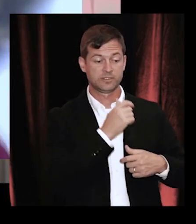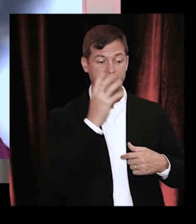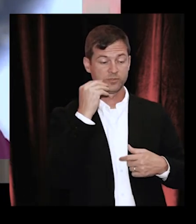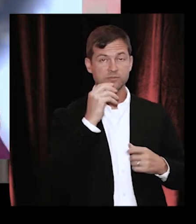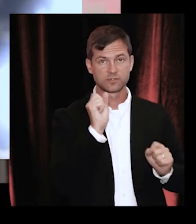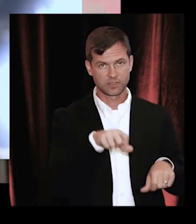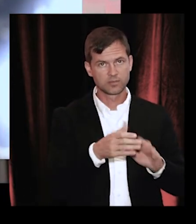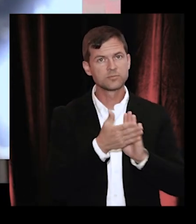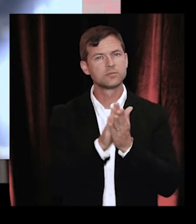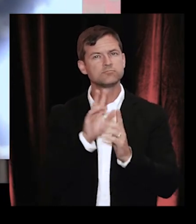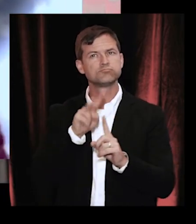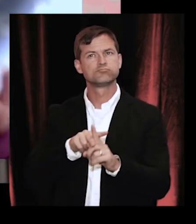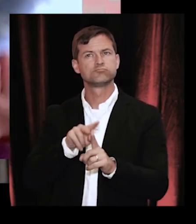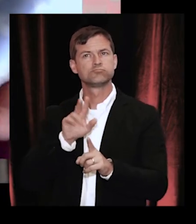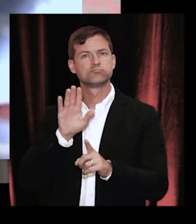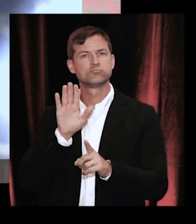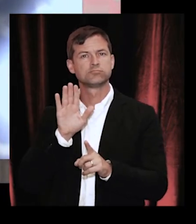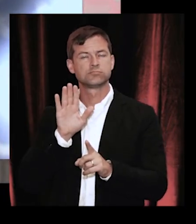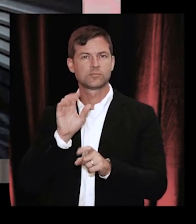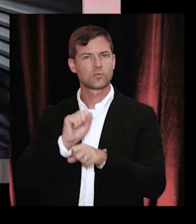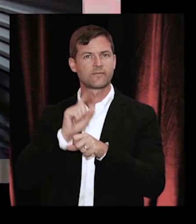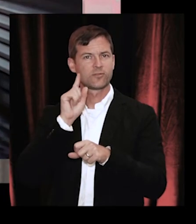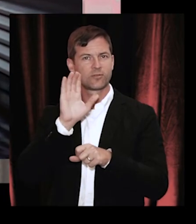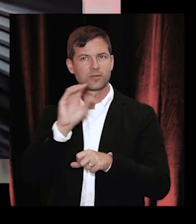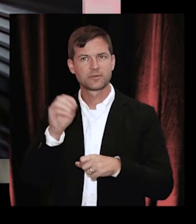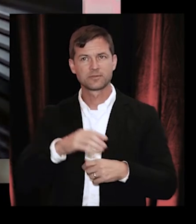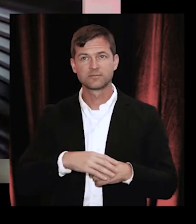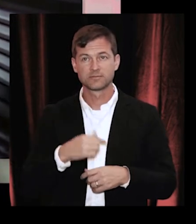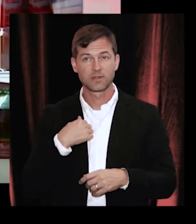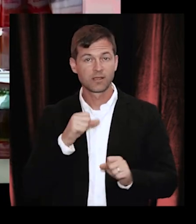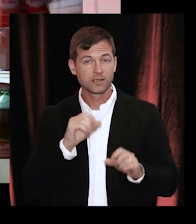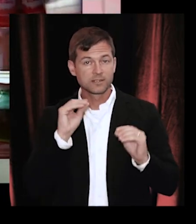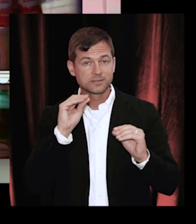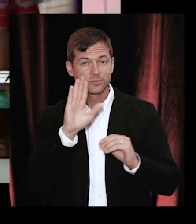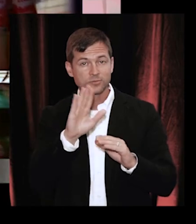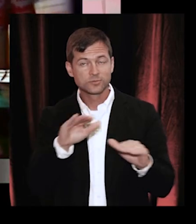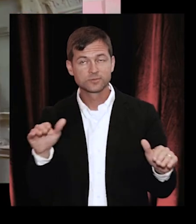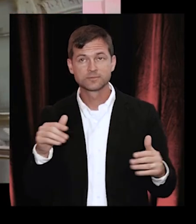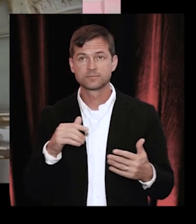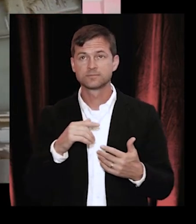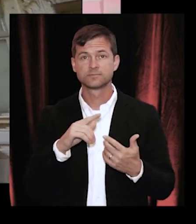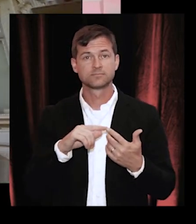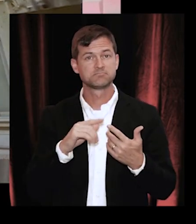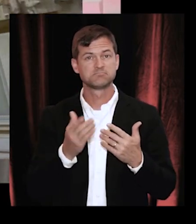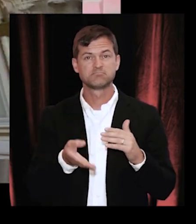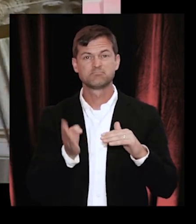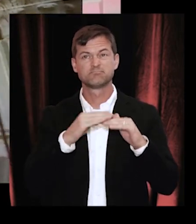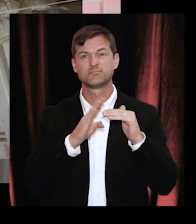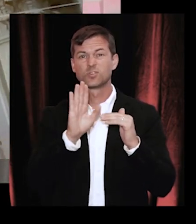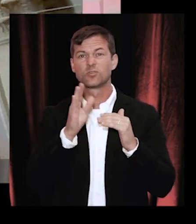I can teach your children. I can boost your bottom line. I can tell you to workplace.